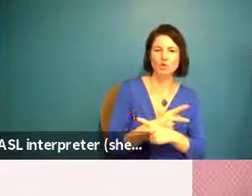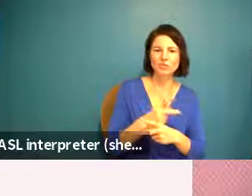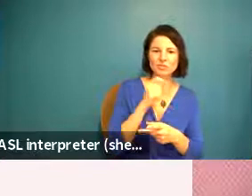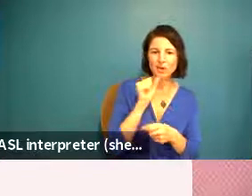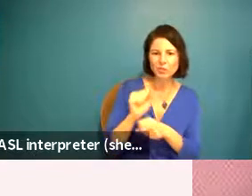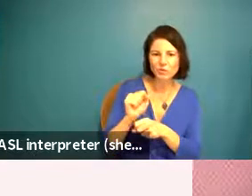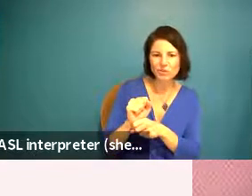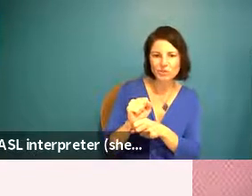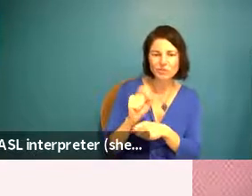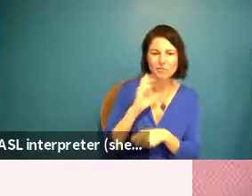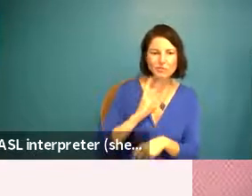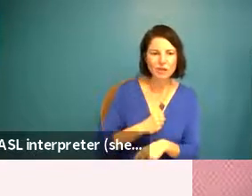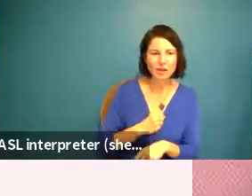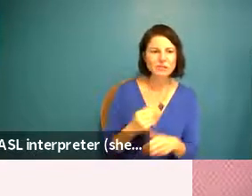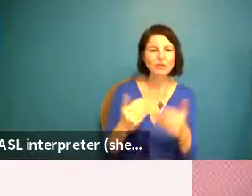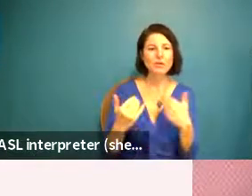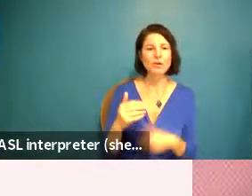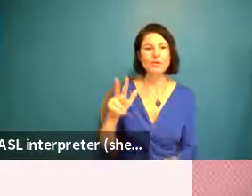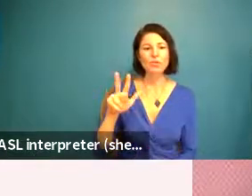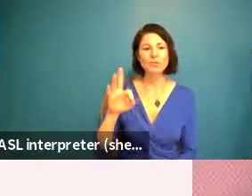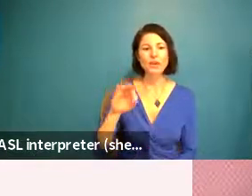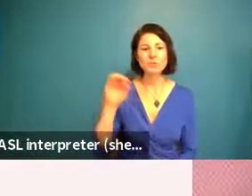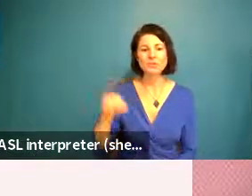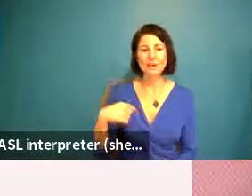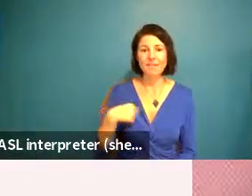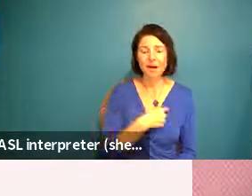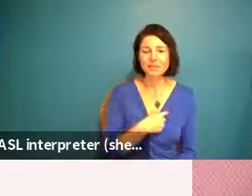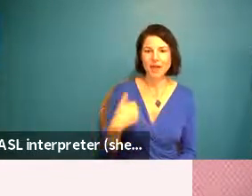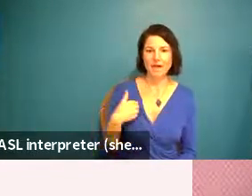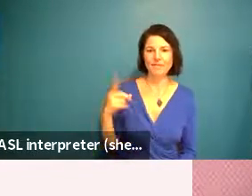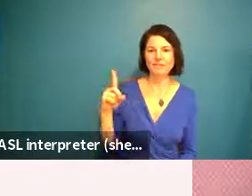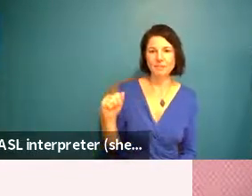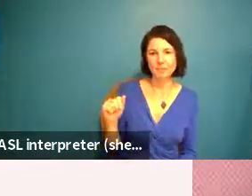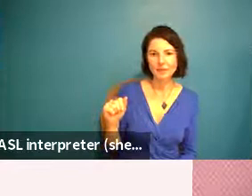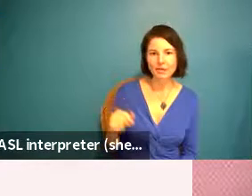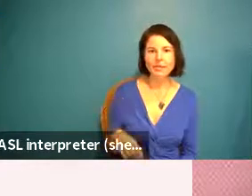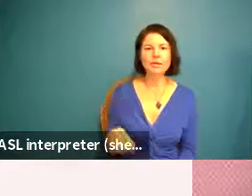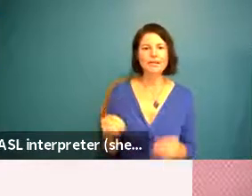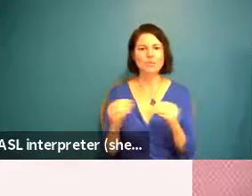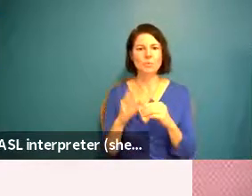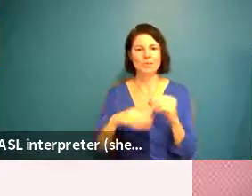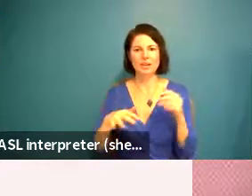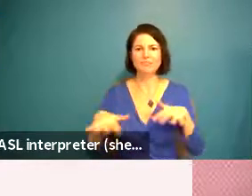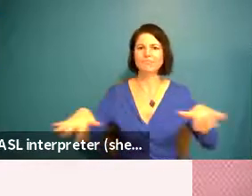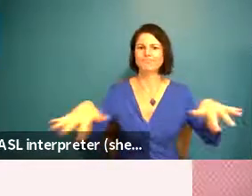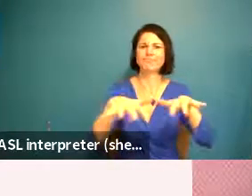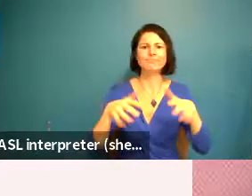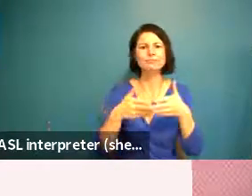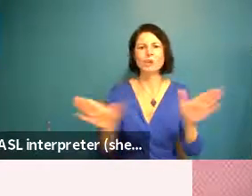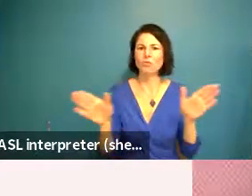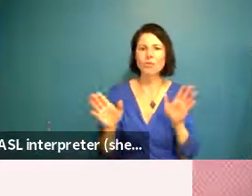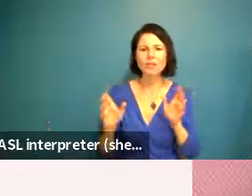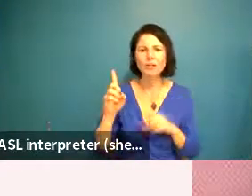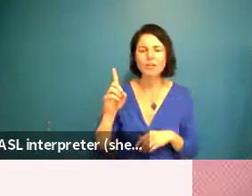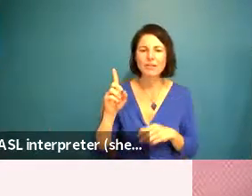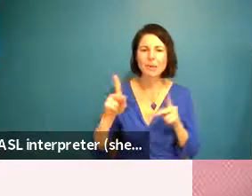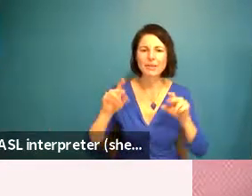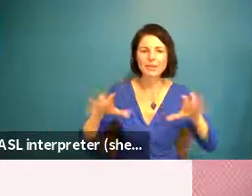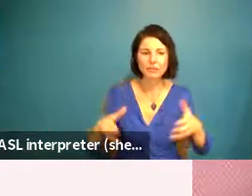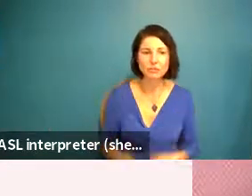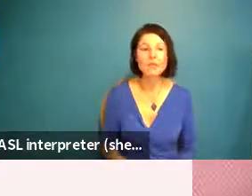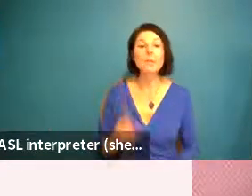possess a disability. This is more than twice the US general population. Of trans people who come out to their families, about 40% of